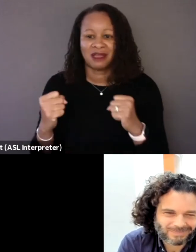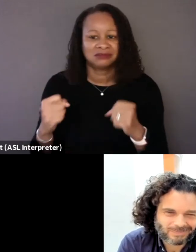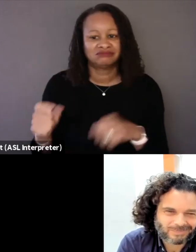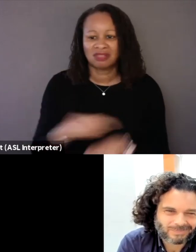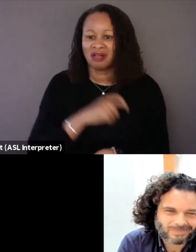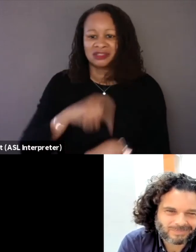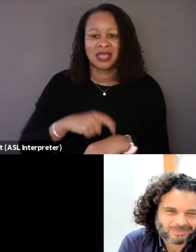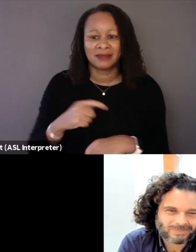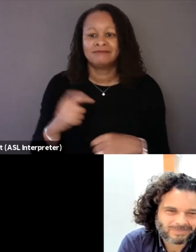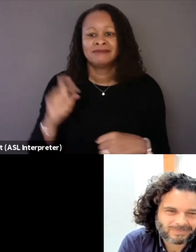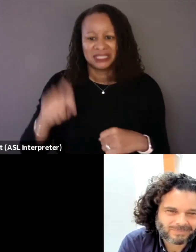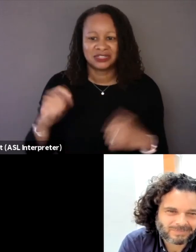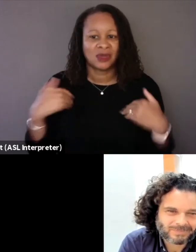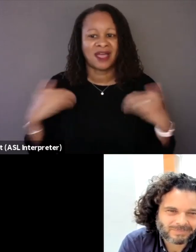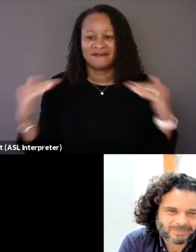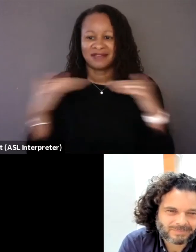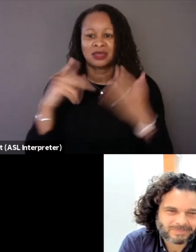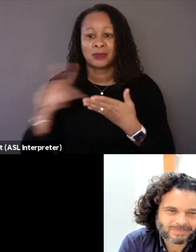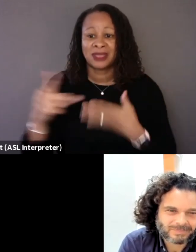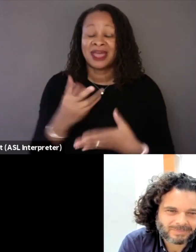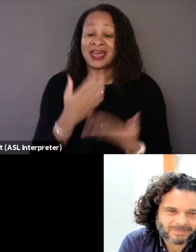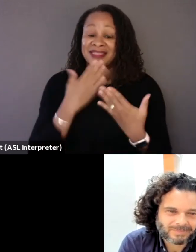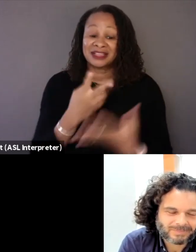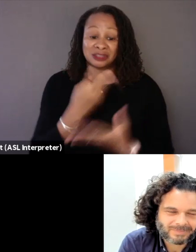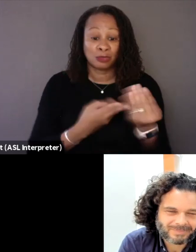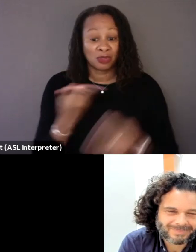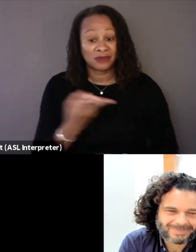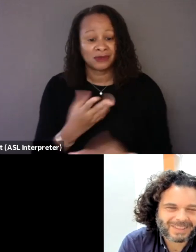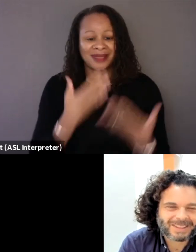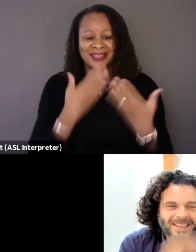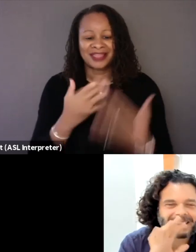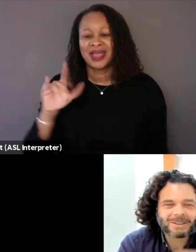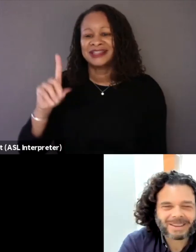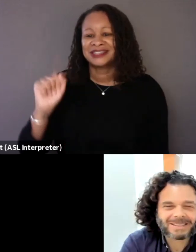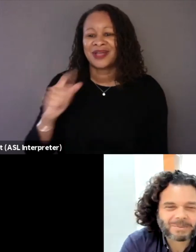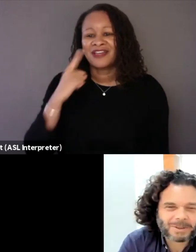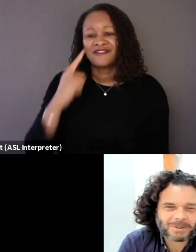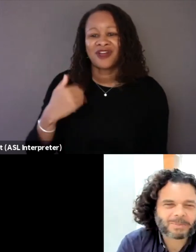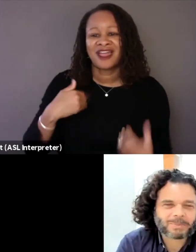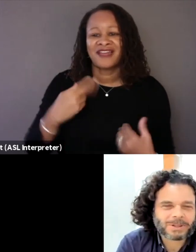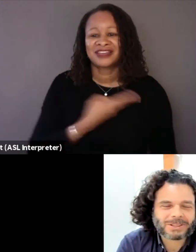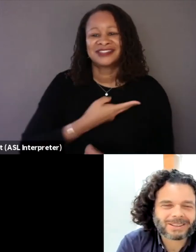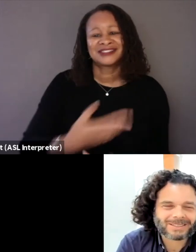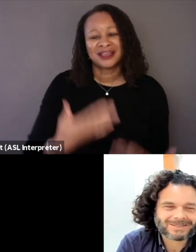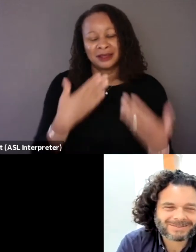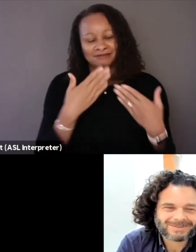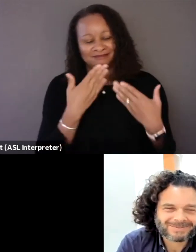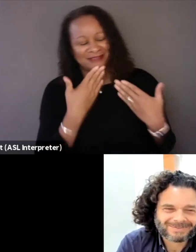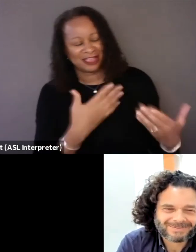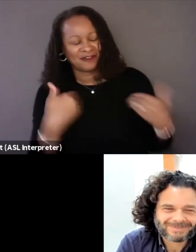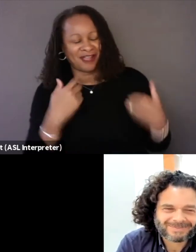but thanks to both of you and thanks to IDA for having us. Yeah, thanks so much. We enjoyed it. Appreciate it.